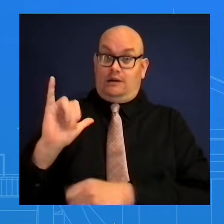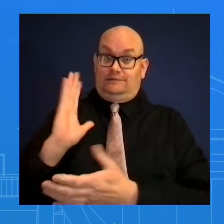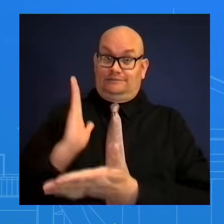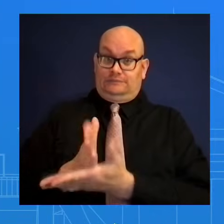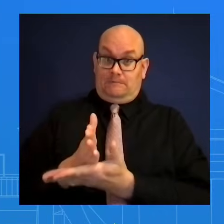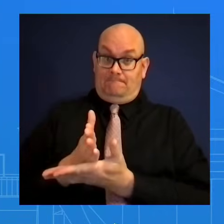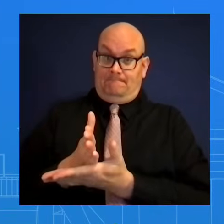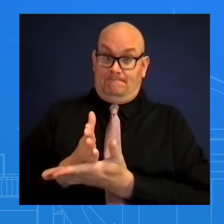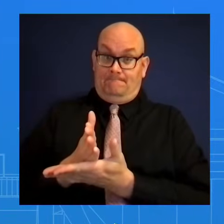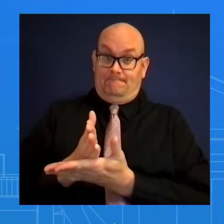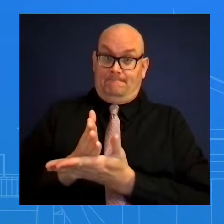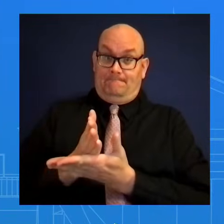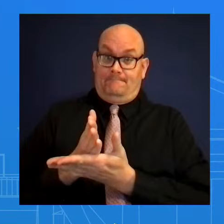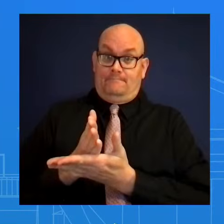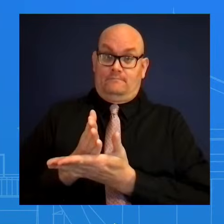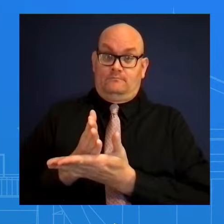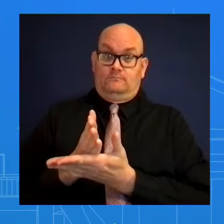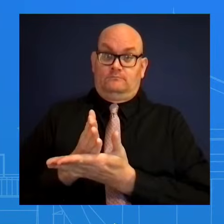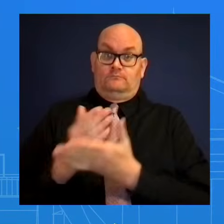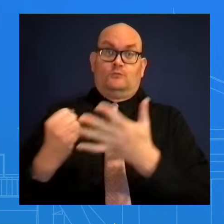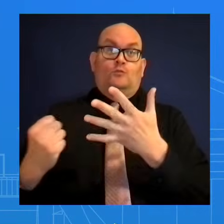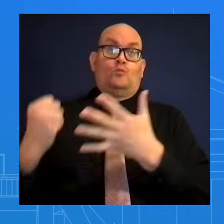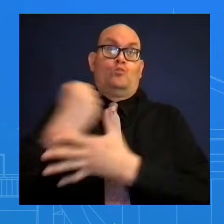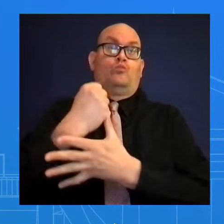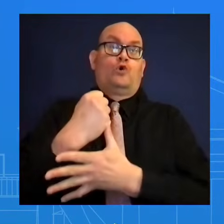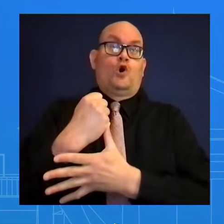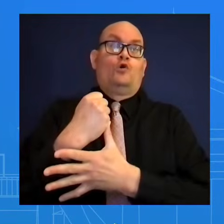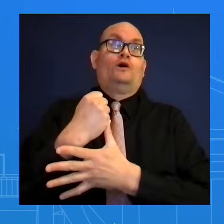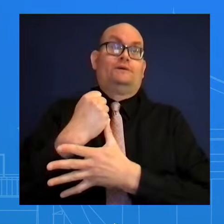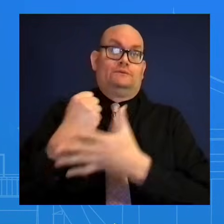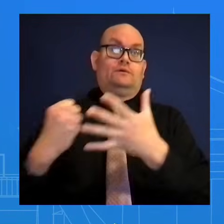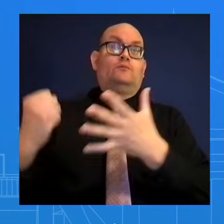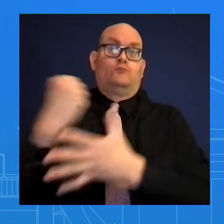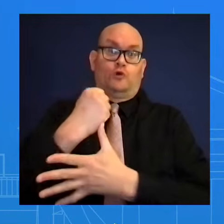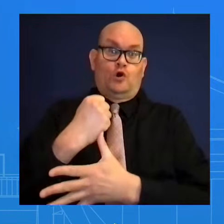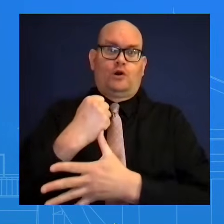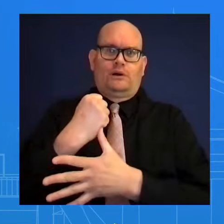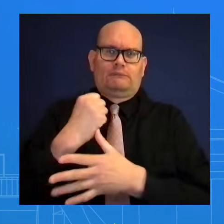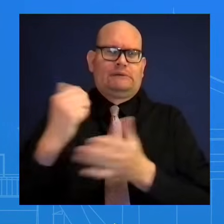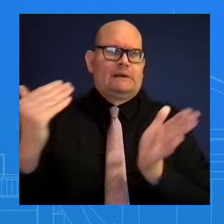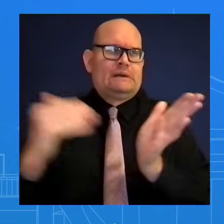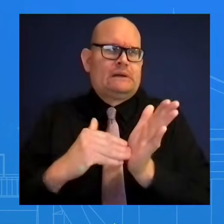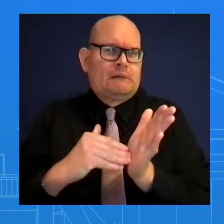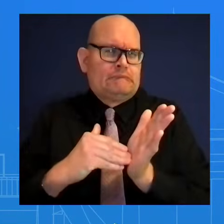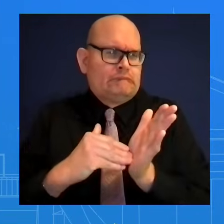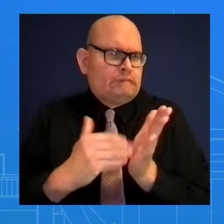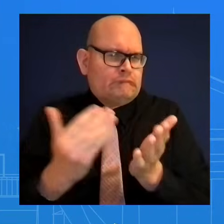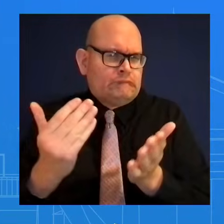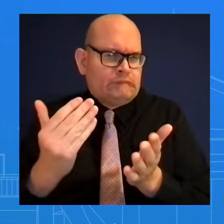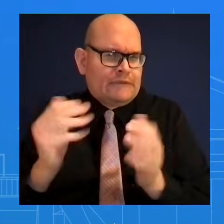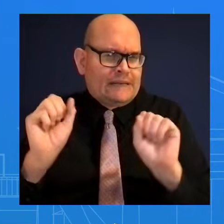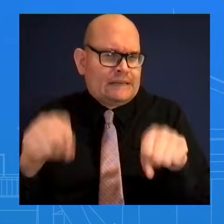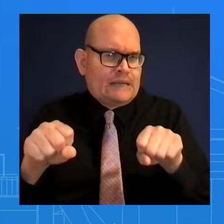So I was wondering if you could commit to once and for all doing away with this mysterious pre-screening process. Ms. Jean-Pierre: No, I appreciate the question,